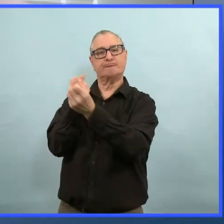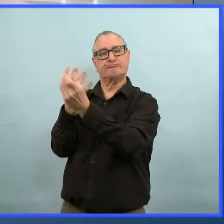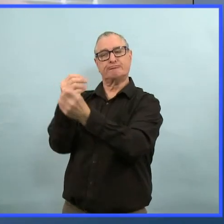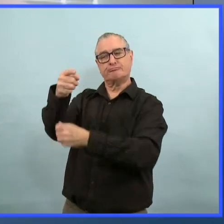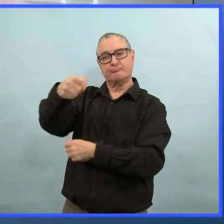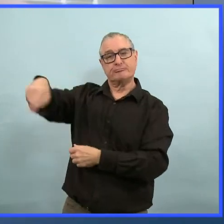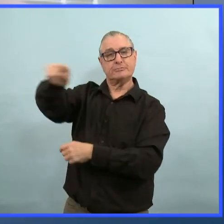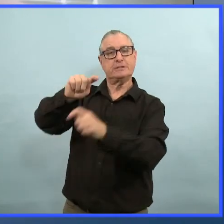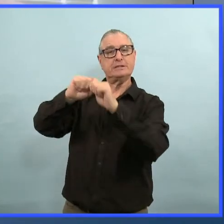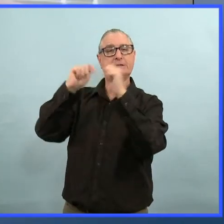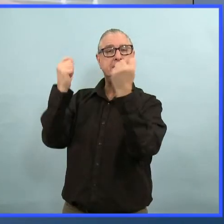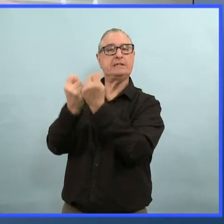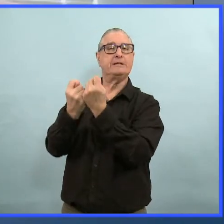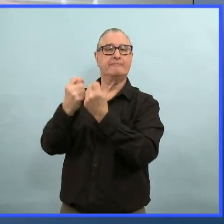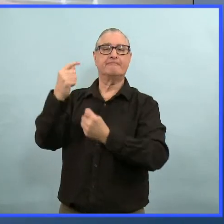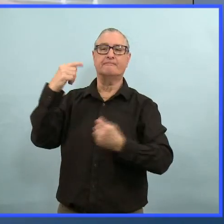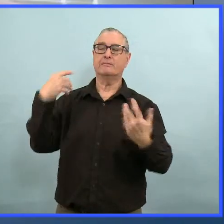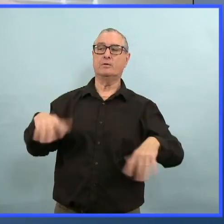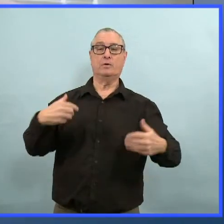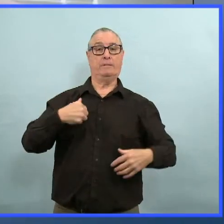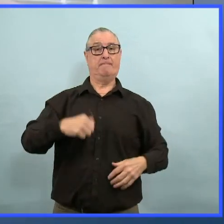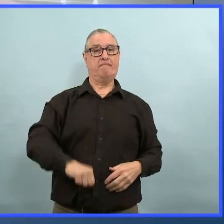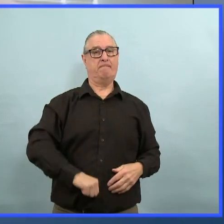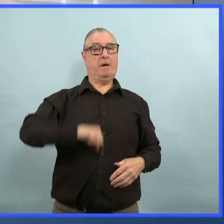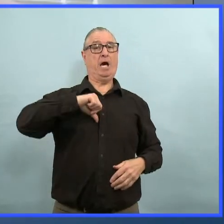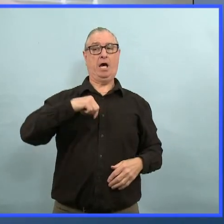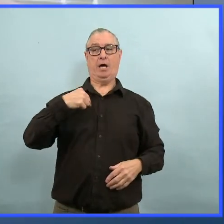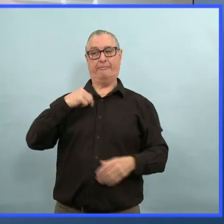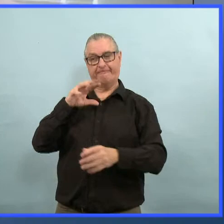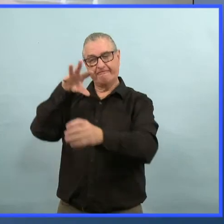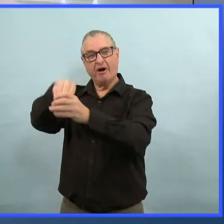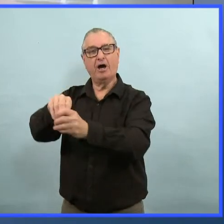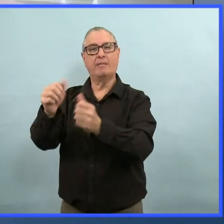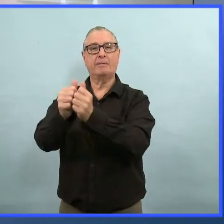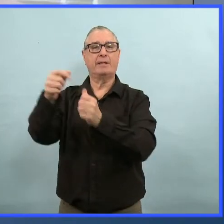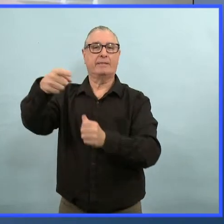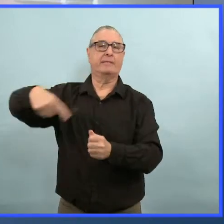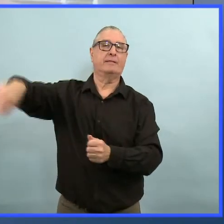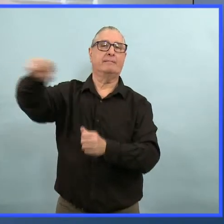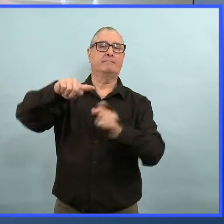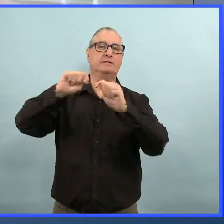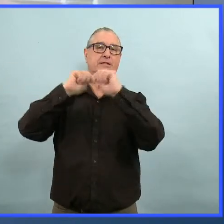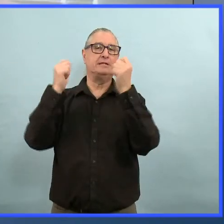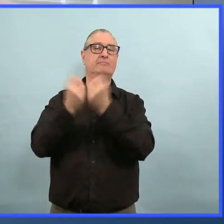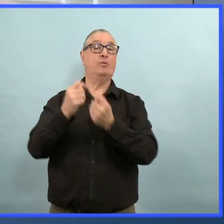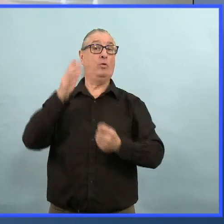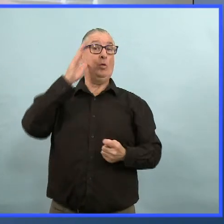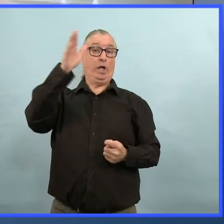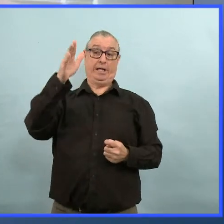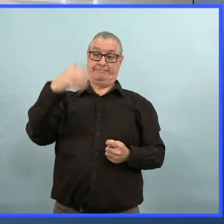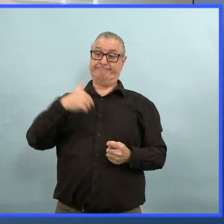those teams and will continue to rely on their expertise as we enter this transition phase